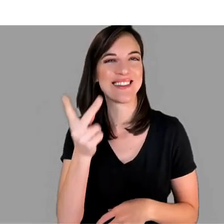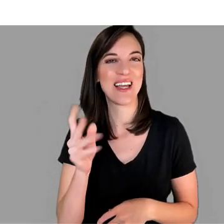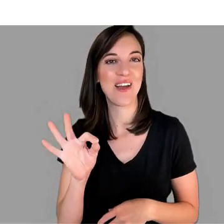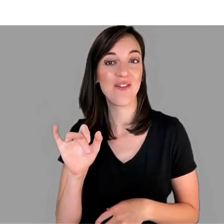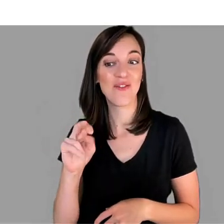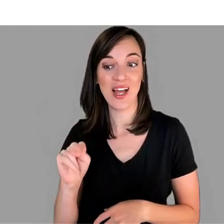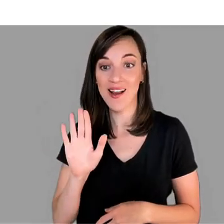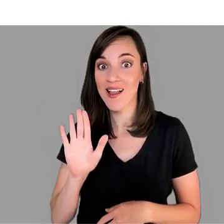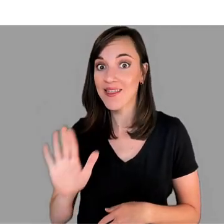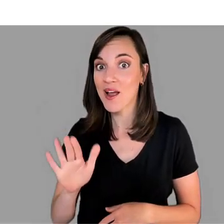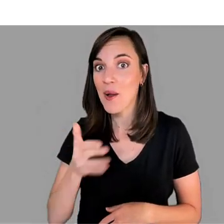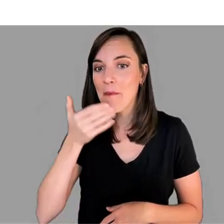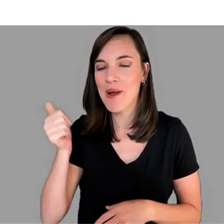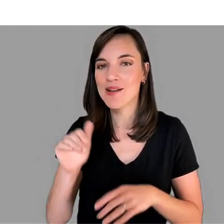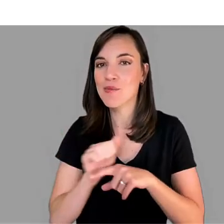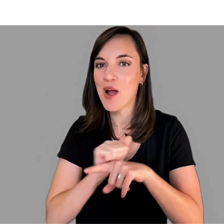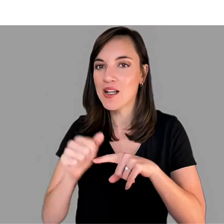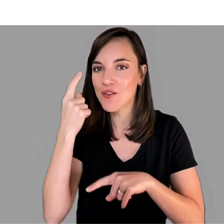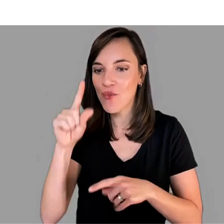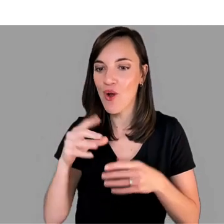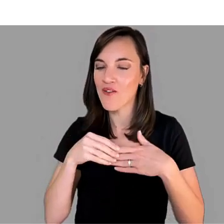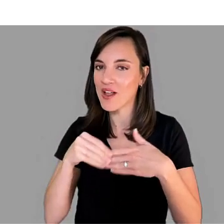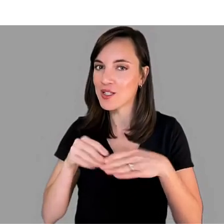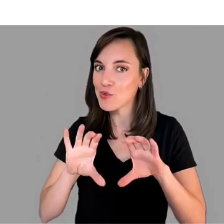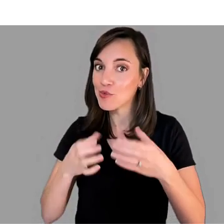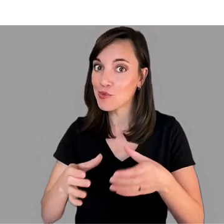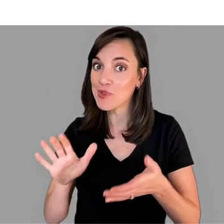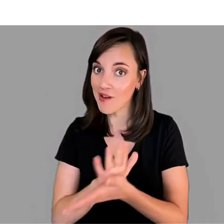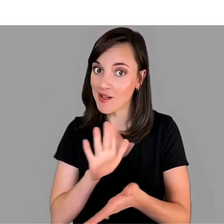For more information, check out FIN’s best practices for flexible grouping